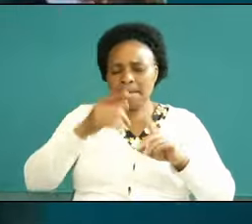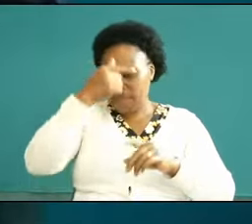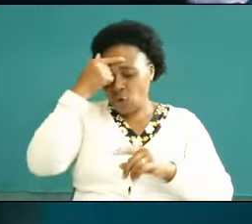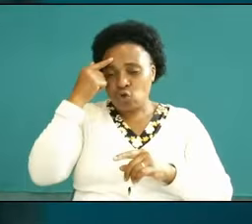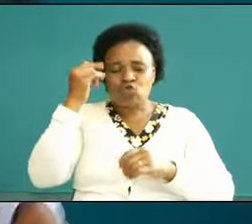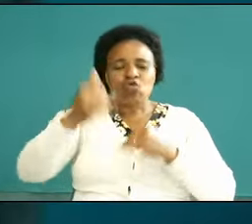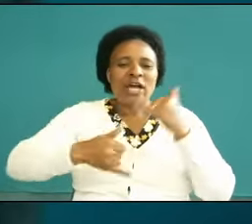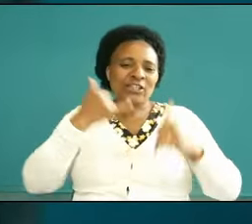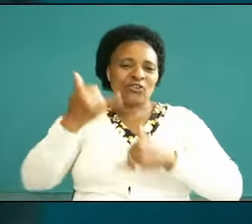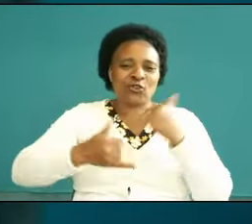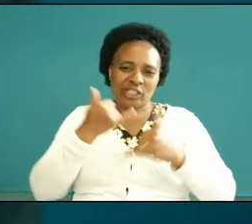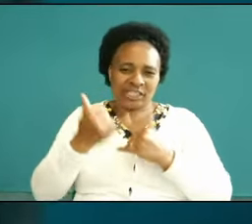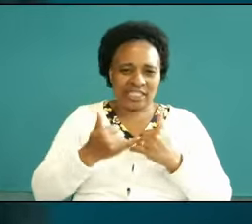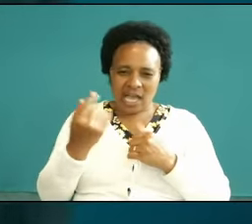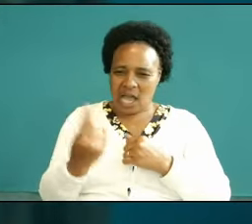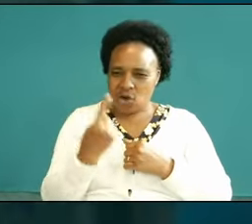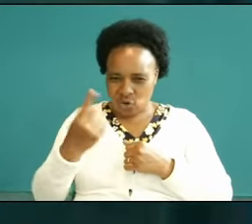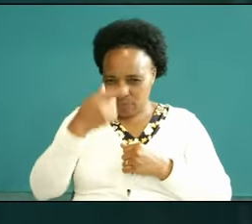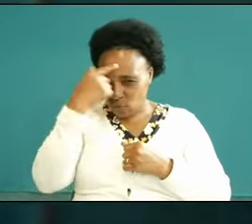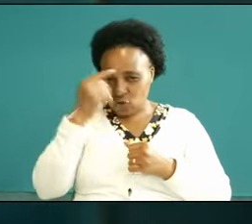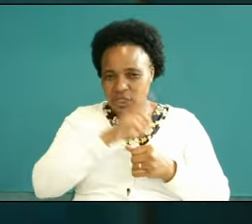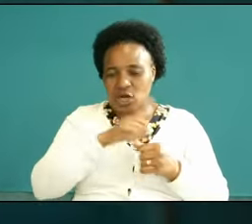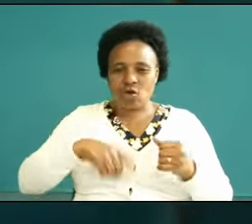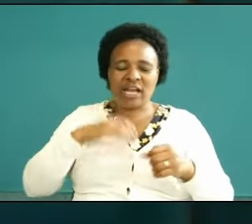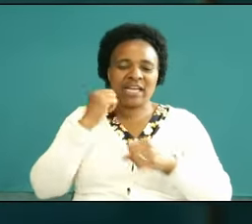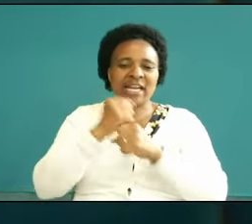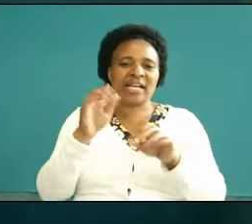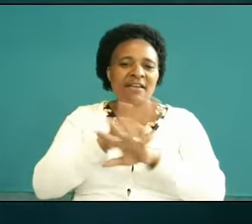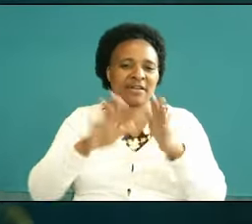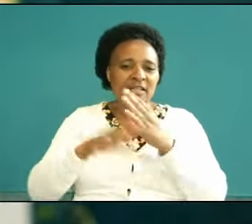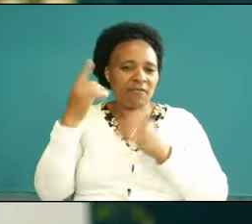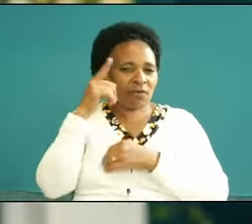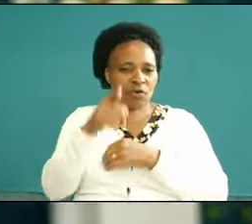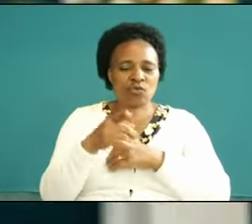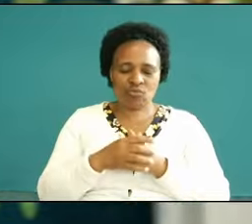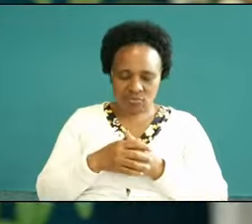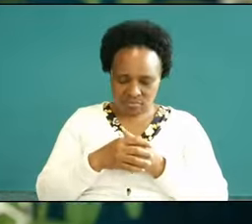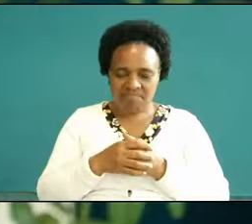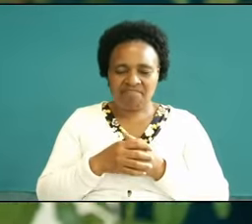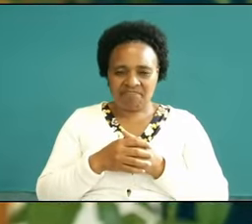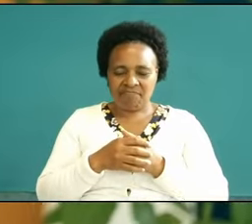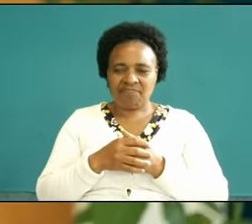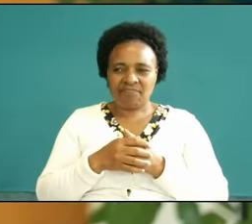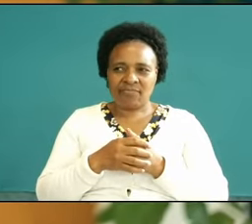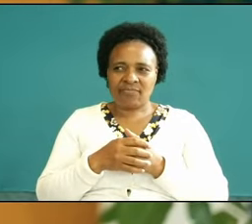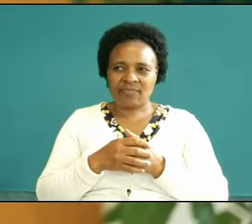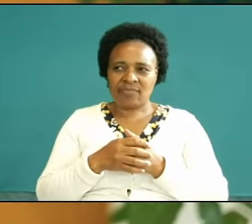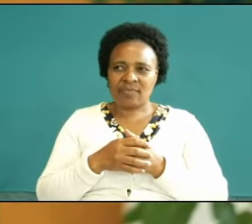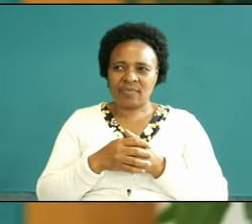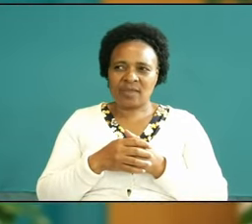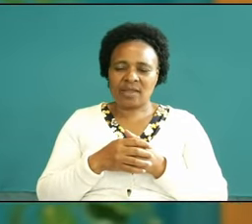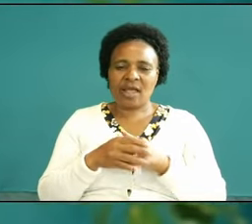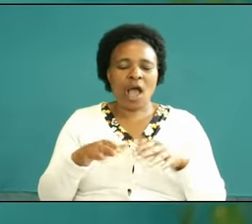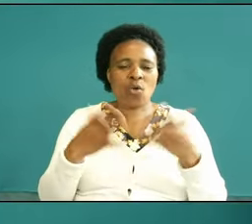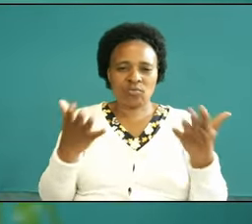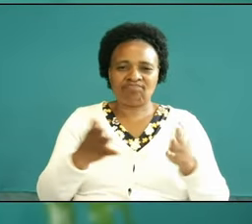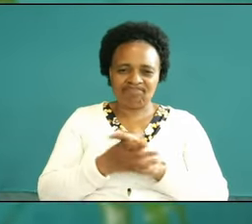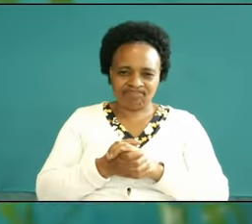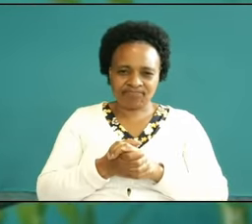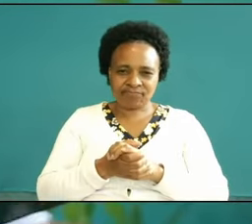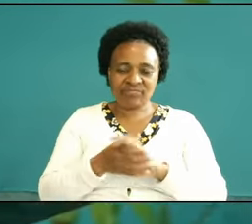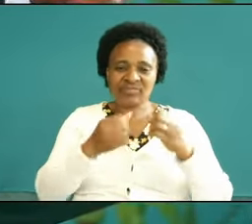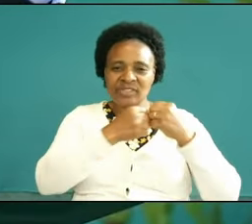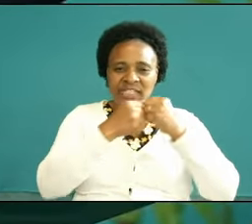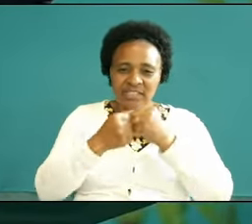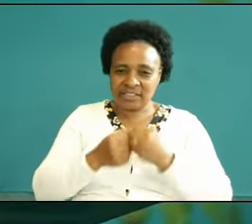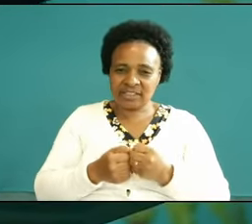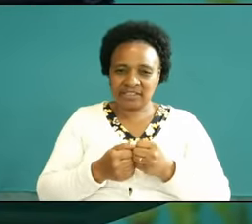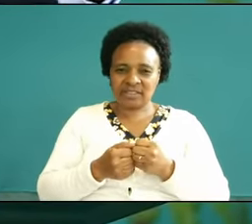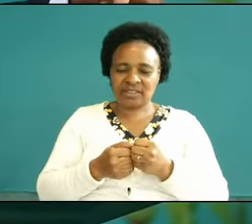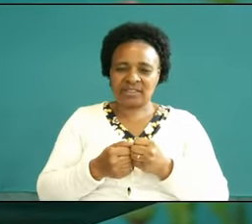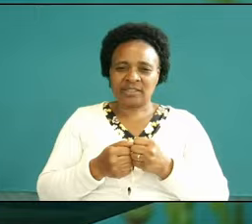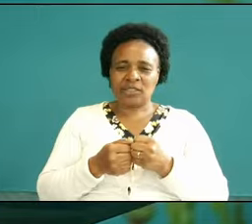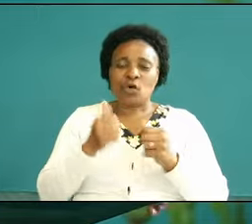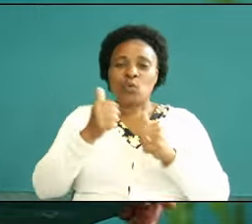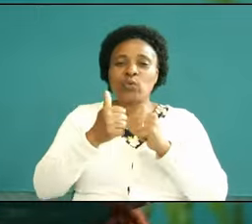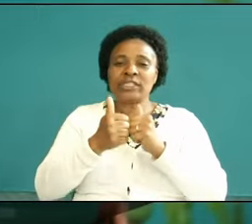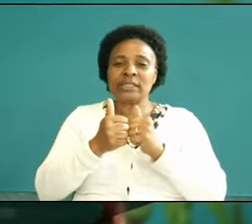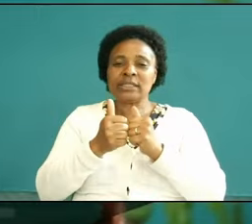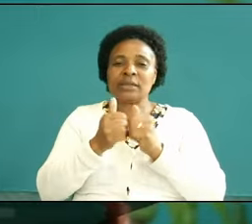going to fight for you turning the ti th say turning the ti through prayer transpose your